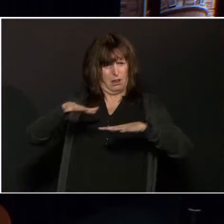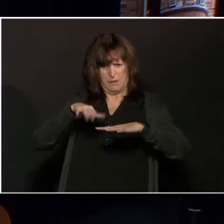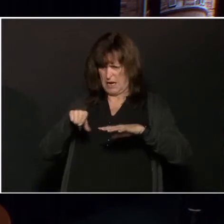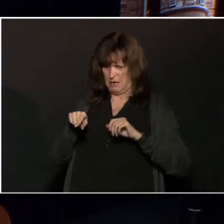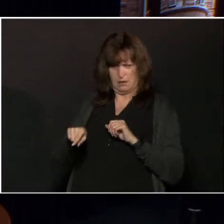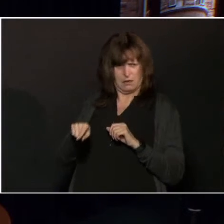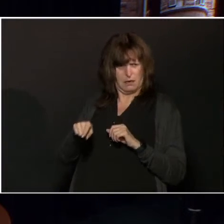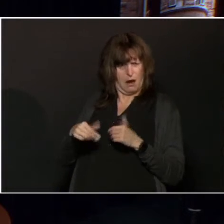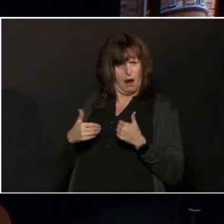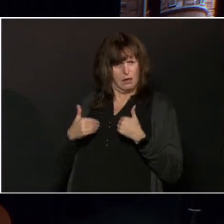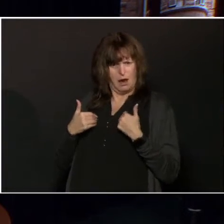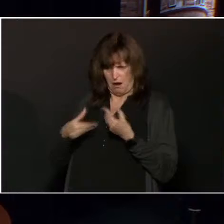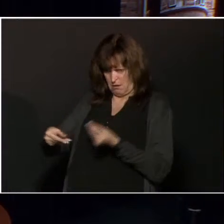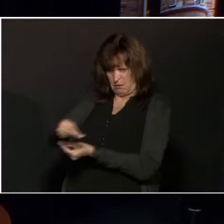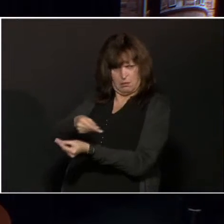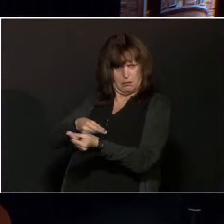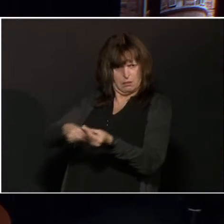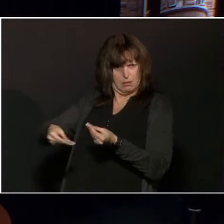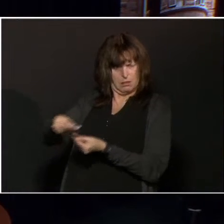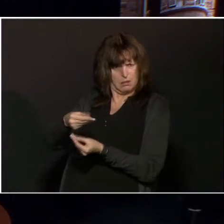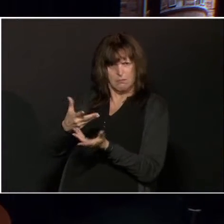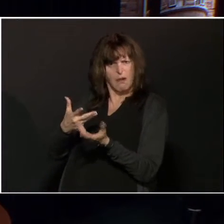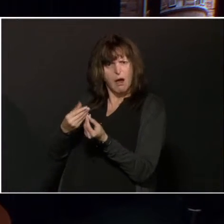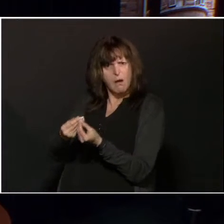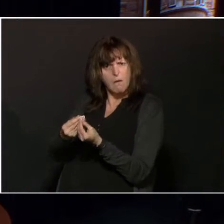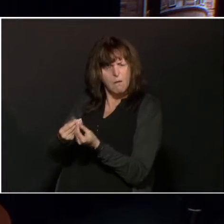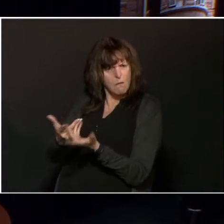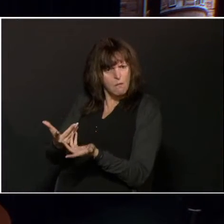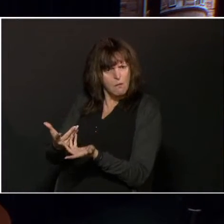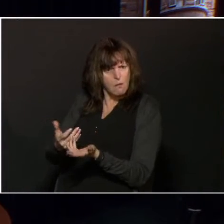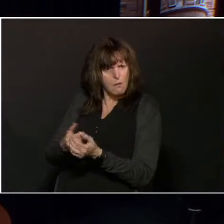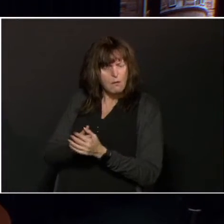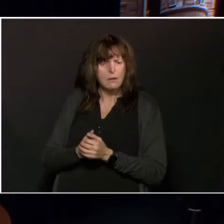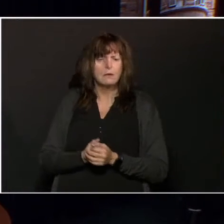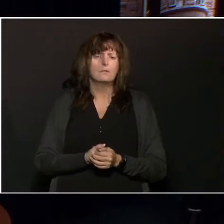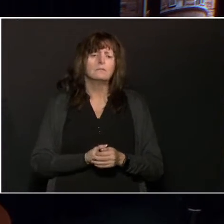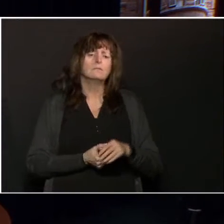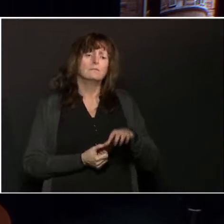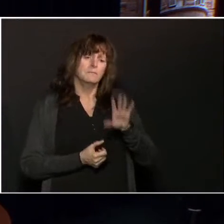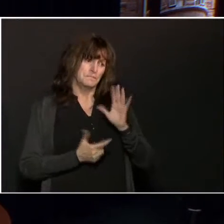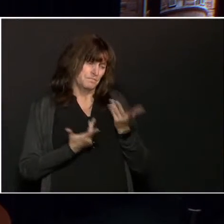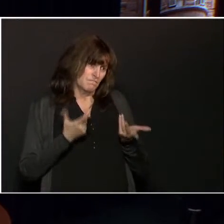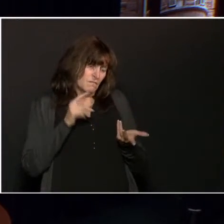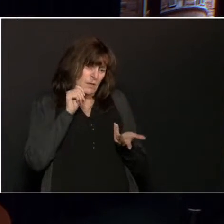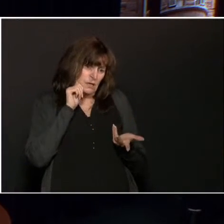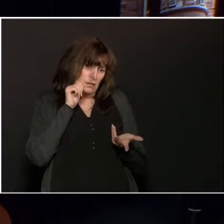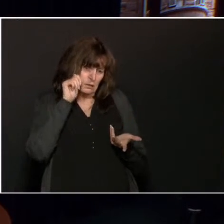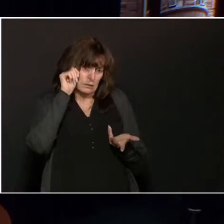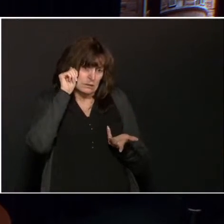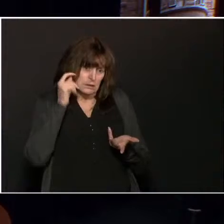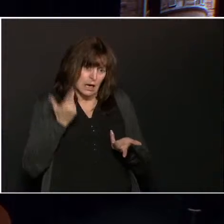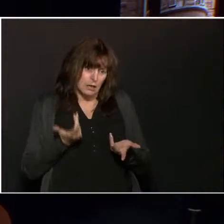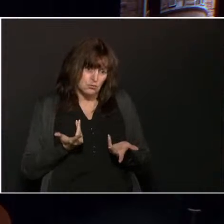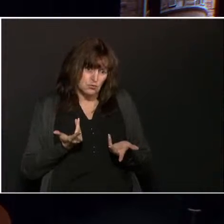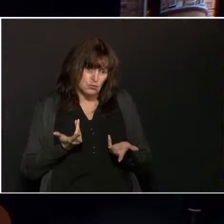SHIFT DOWN WORDS THAT DESCRIBE THE DIFFERENT LEVELS THE DIFFERENT LEVELS AT WHICH THEY THE DIFFERENT LEVELS AT WHICH THEY STARTED THE DIFFERENT LEVELS AT WHICH THEY STARTED A VERY THEY STARTED A VERY SIMILAR AS WELL